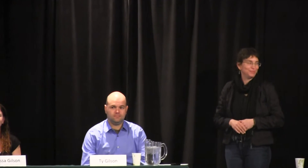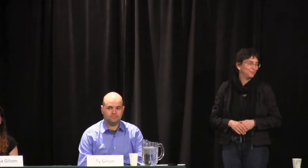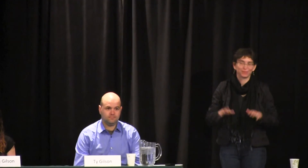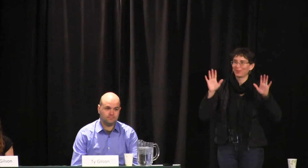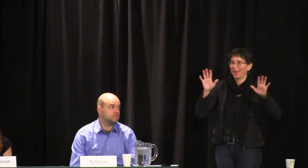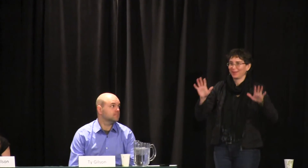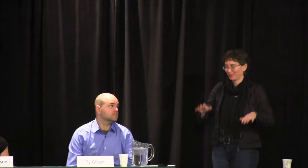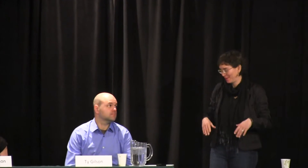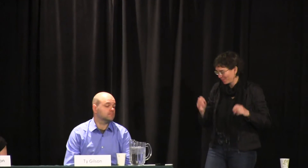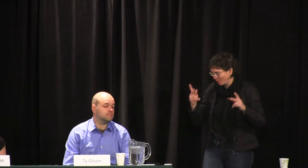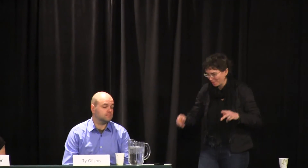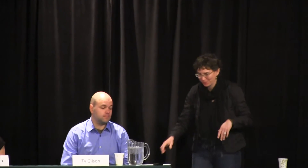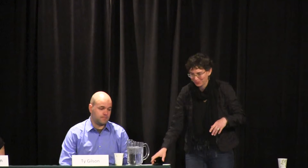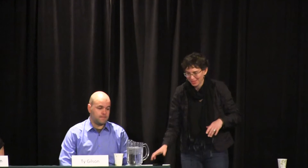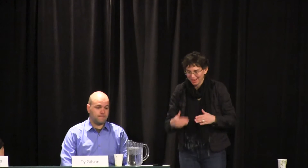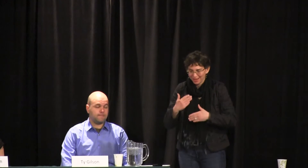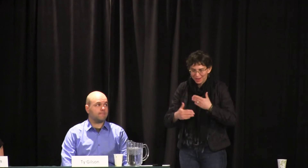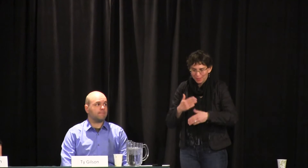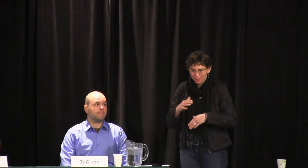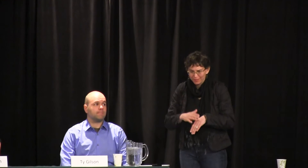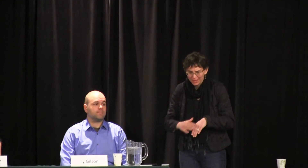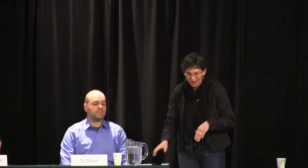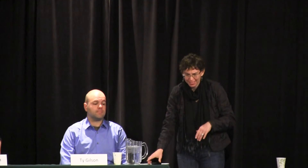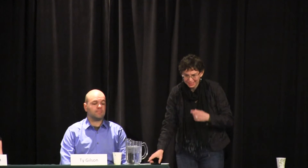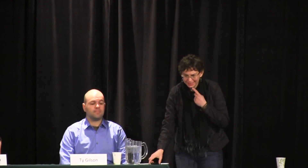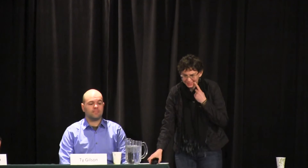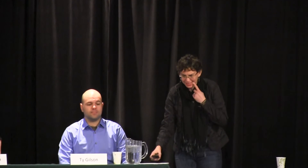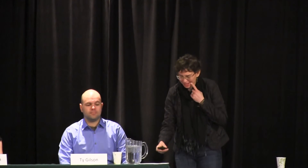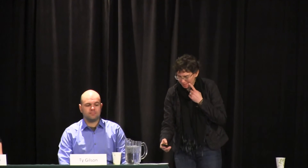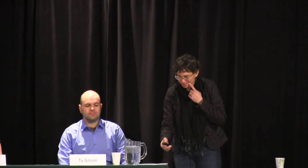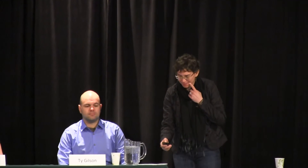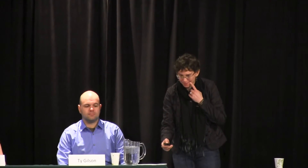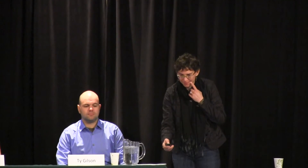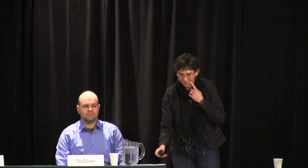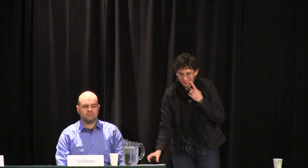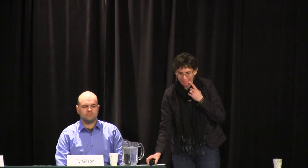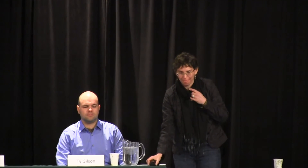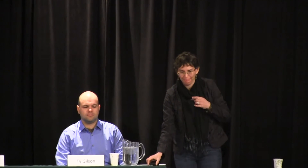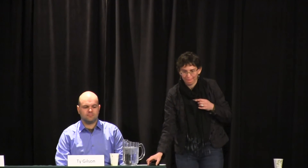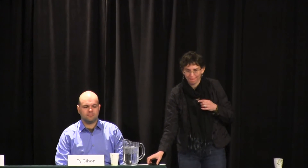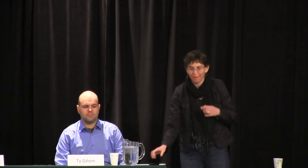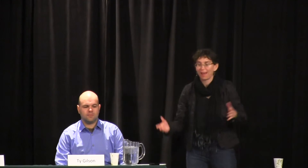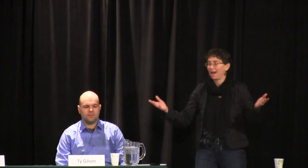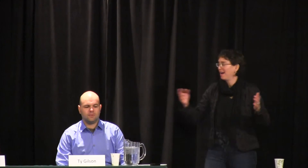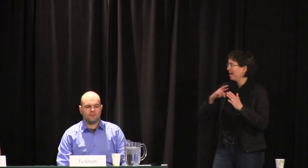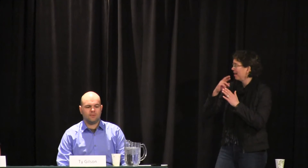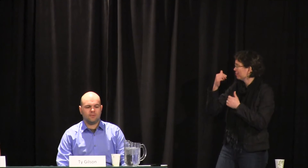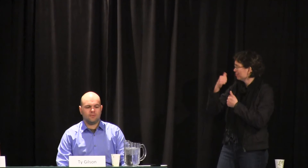They provide a lot of support. Great. Thank you, guys. Now, let's see.